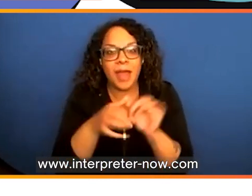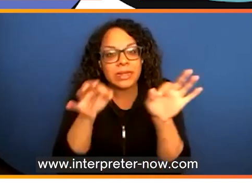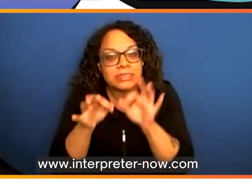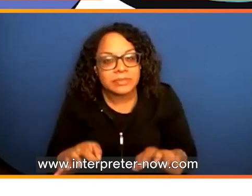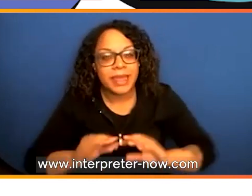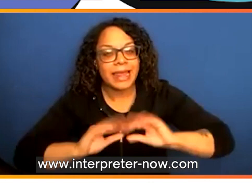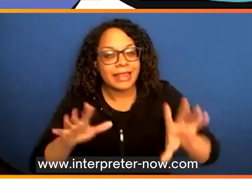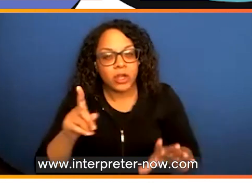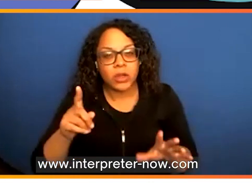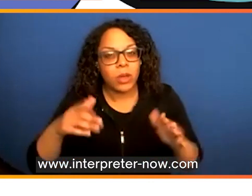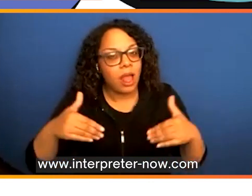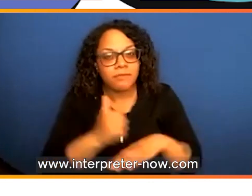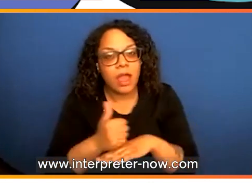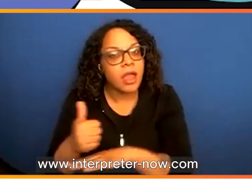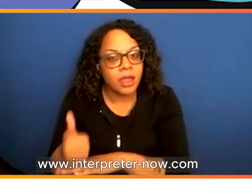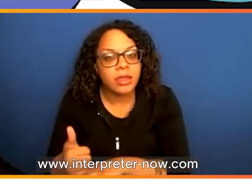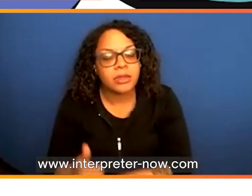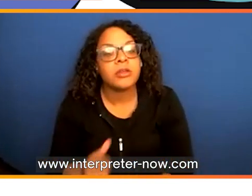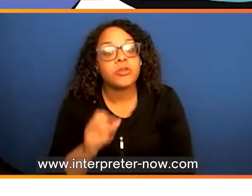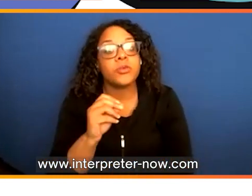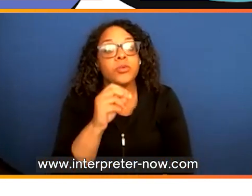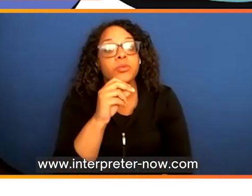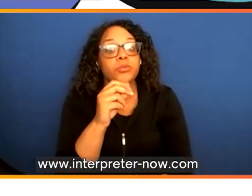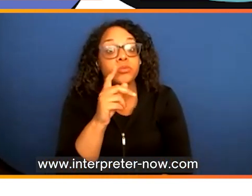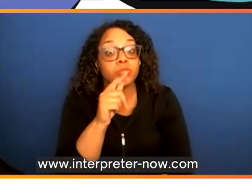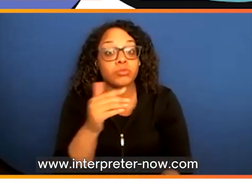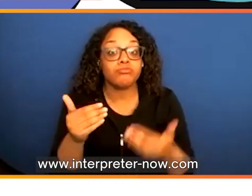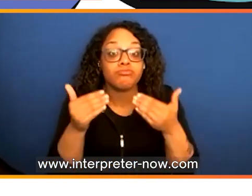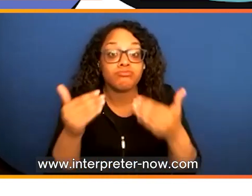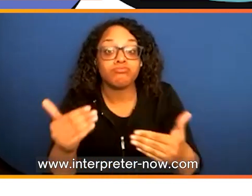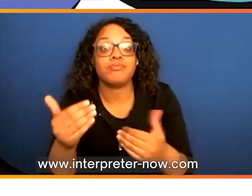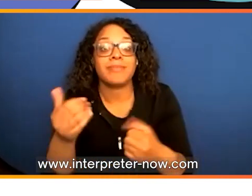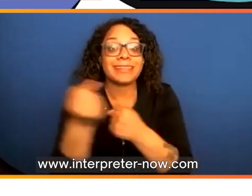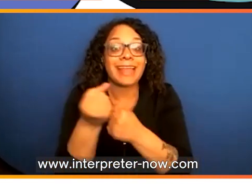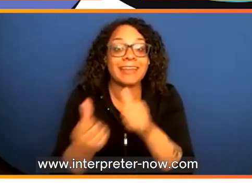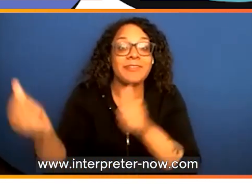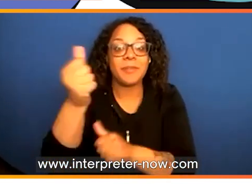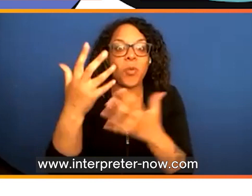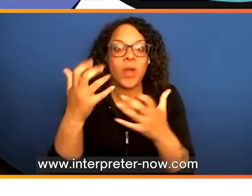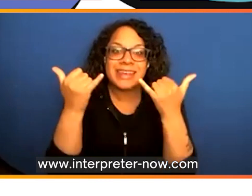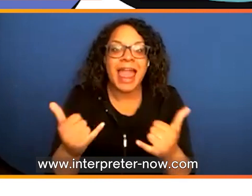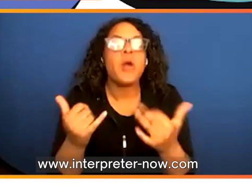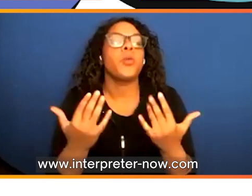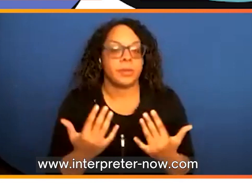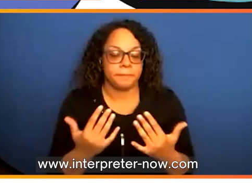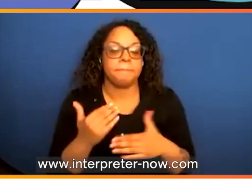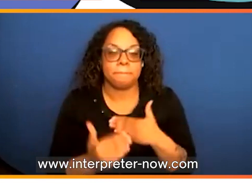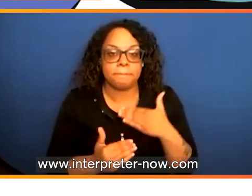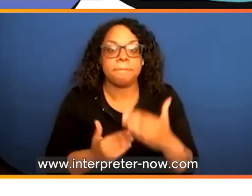process in the journey of building an allyship program. But It's not necessarily something you need to do right out of the gate.